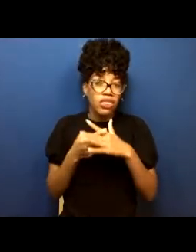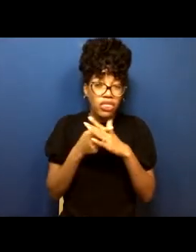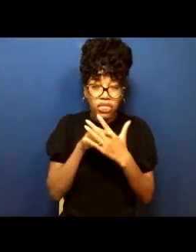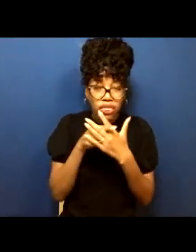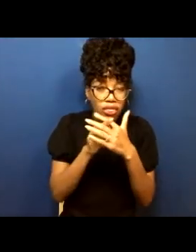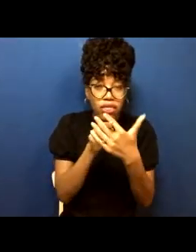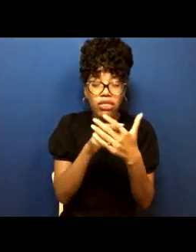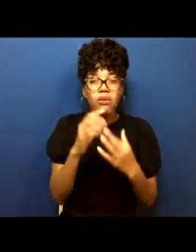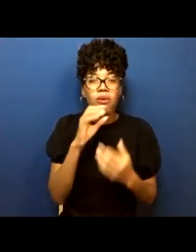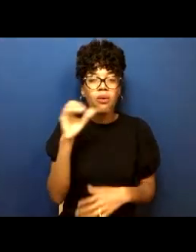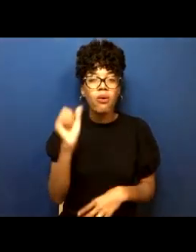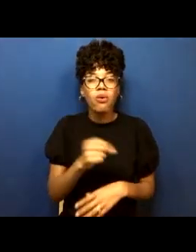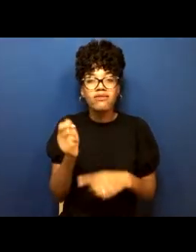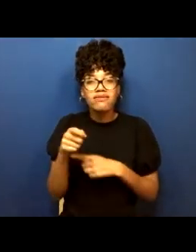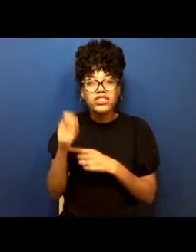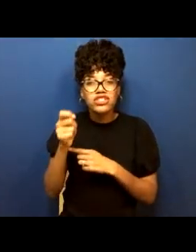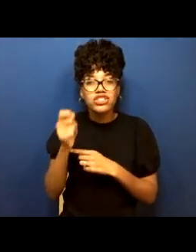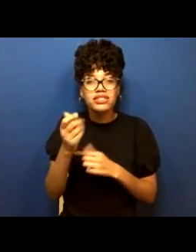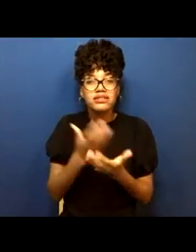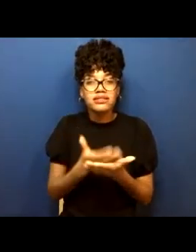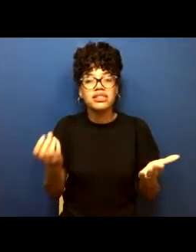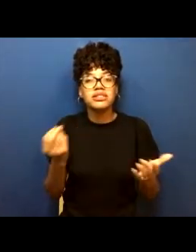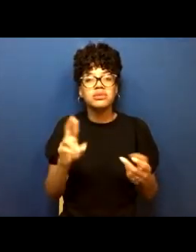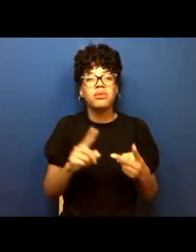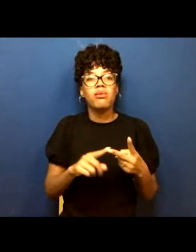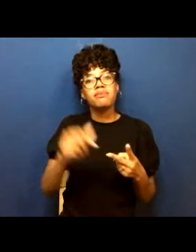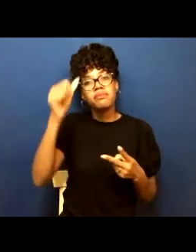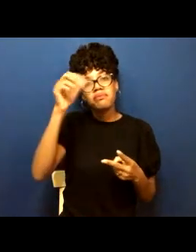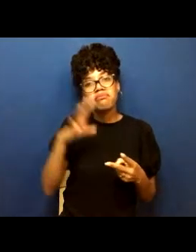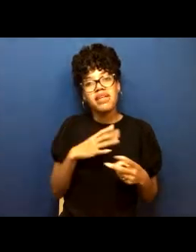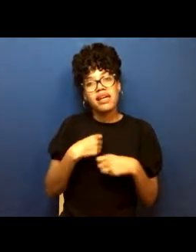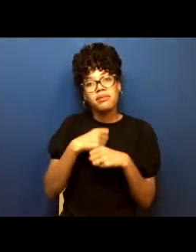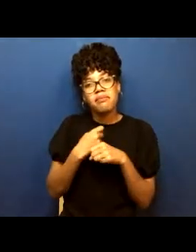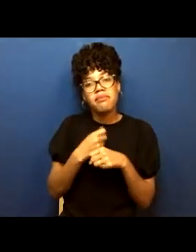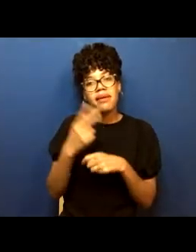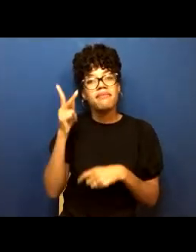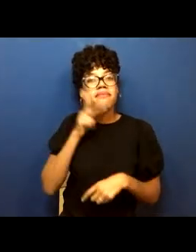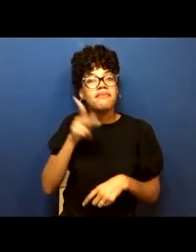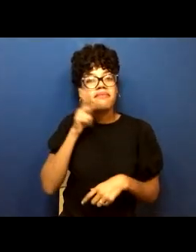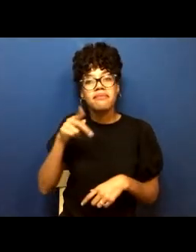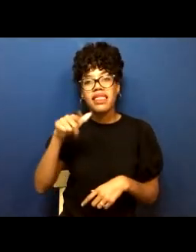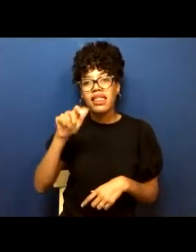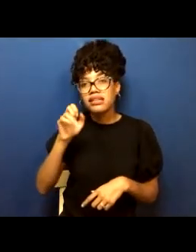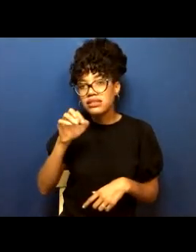So when that happens, we're able to go out, fly over the drone and see if there is an entangled whale.